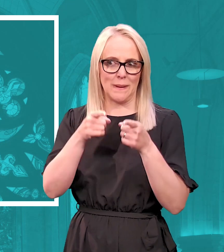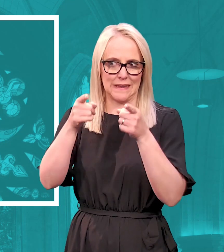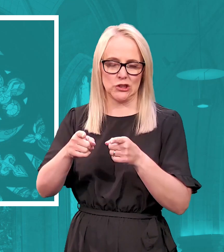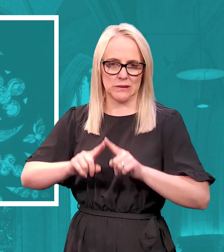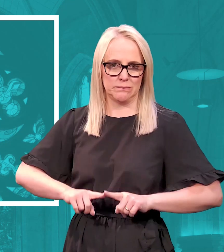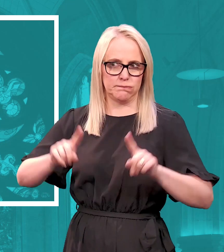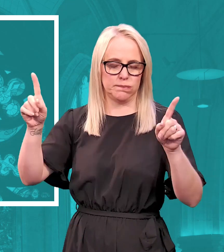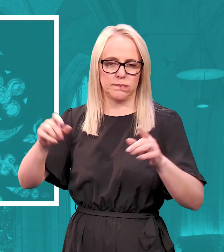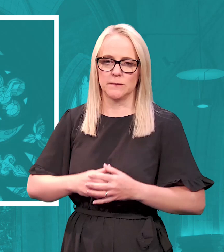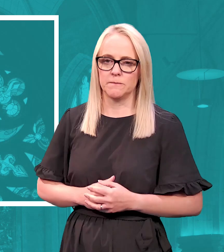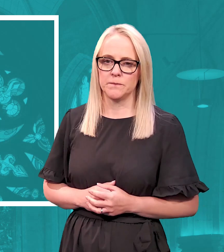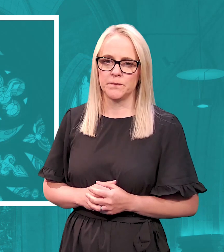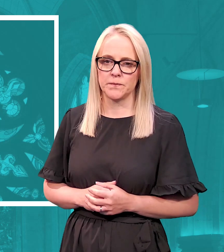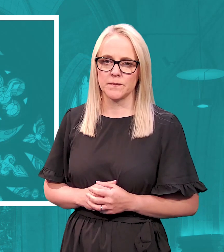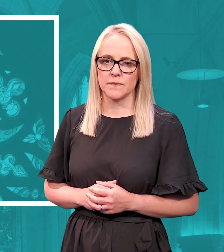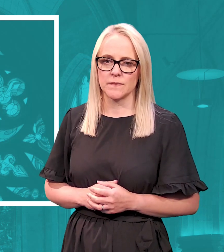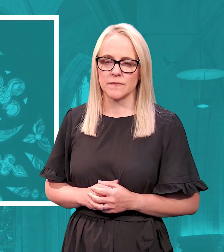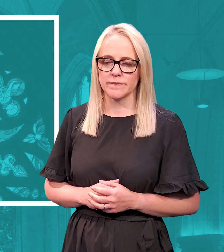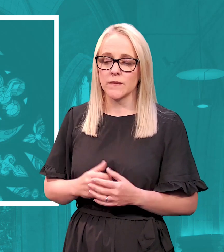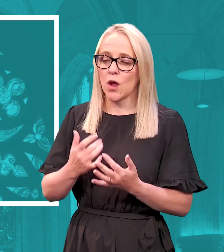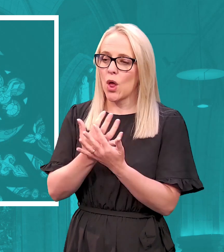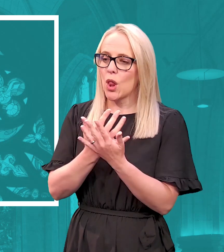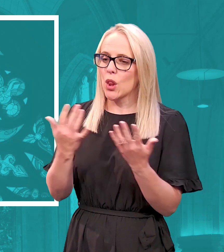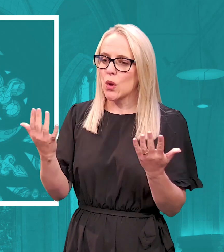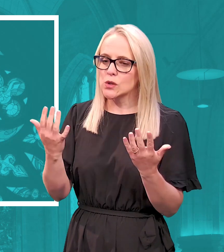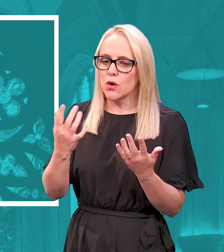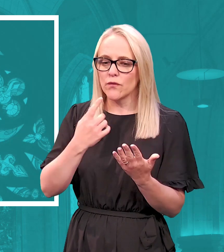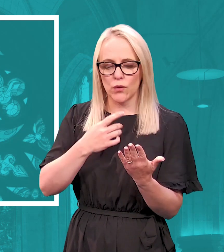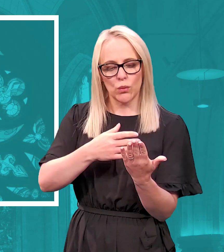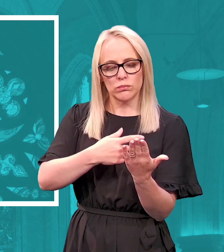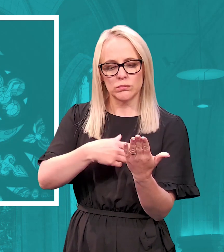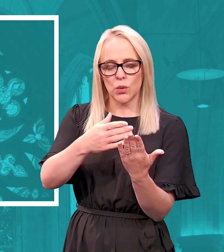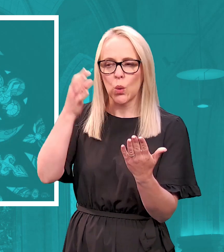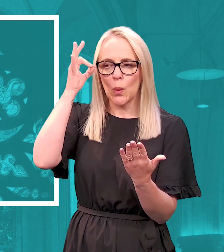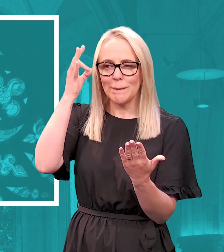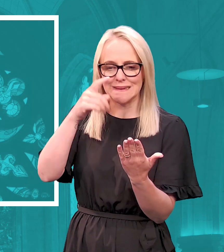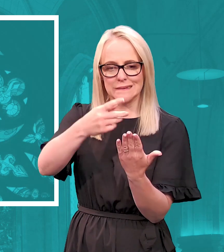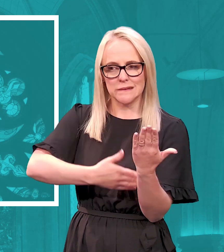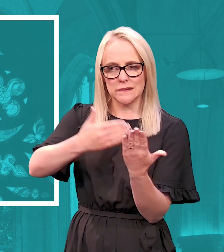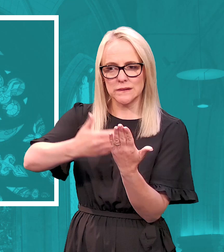However, many of the standing committees have not changed in the same way as the Forums